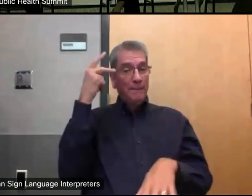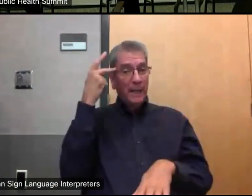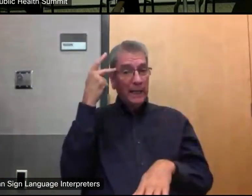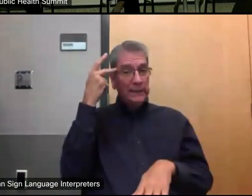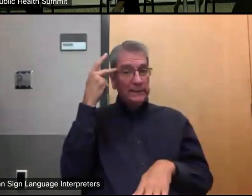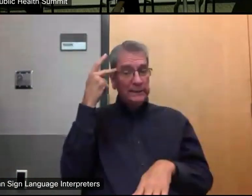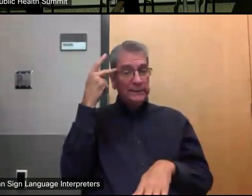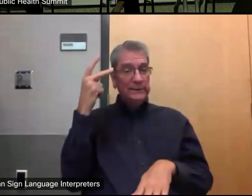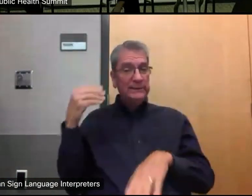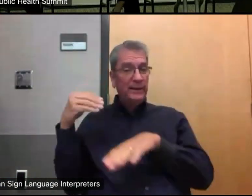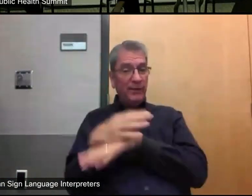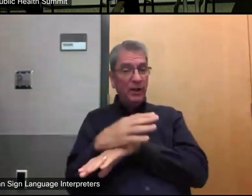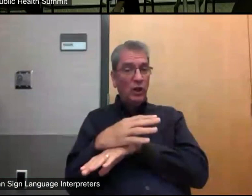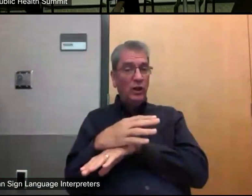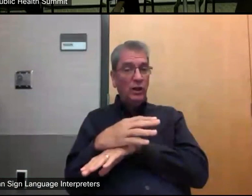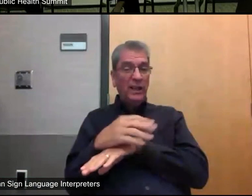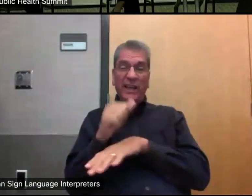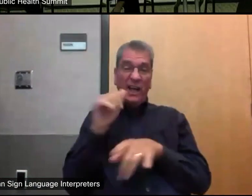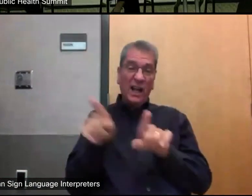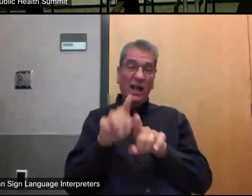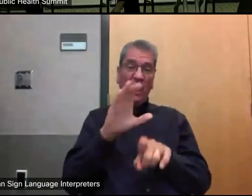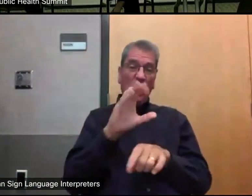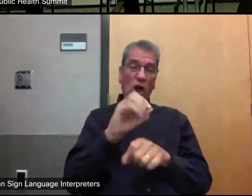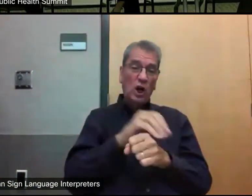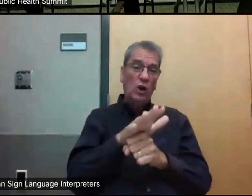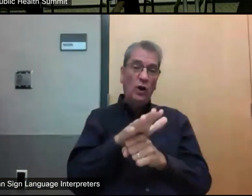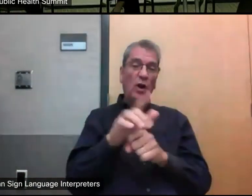Maybe not as much as covid or it can be. If you kind of nudge people.